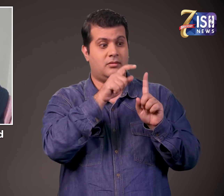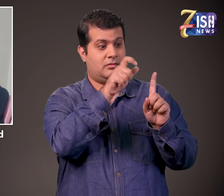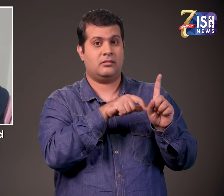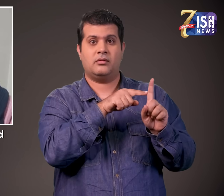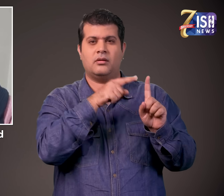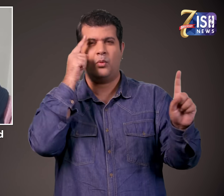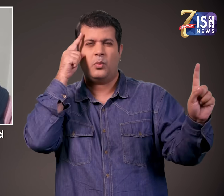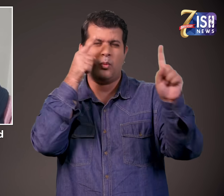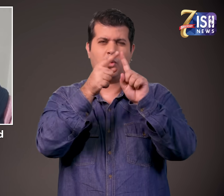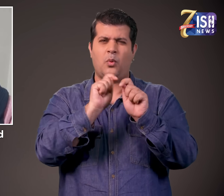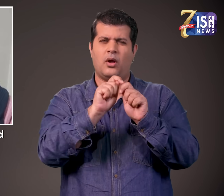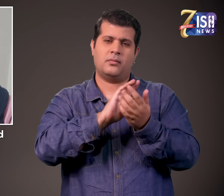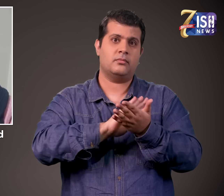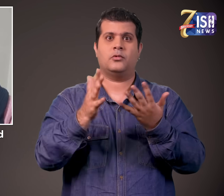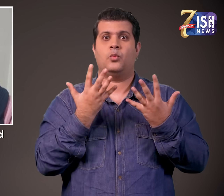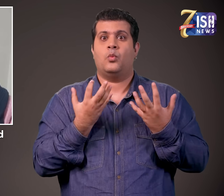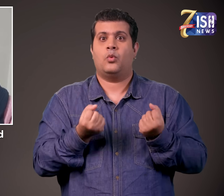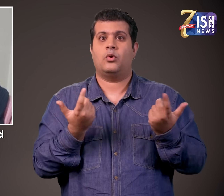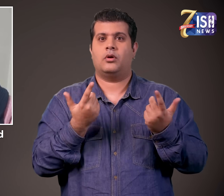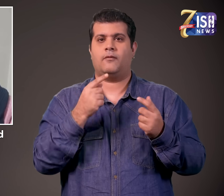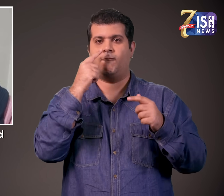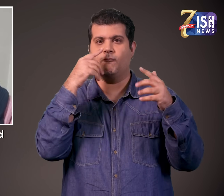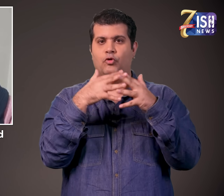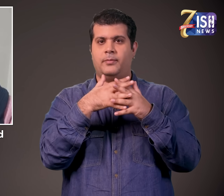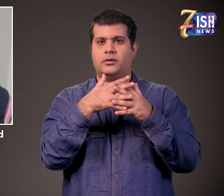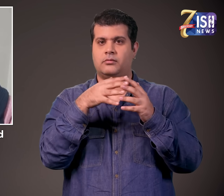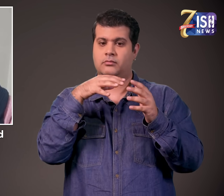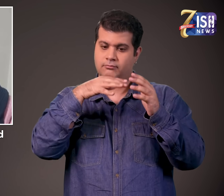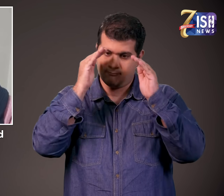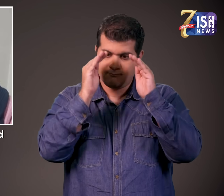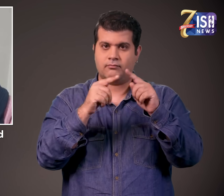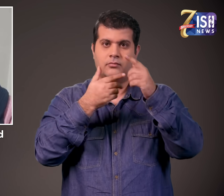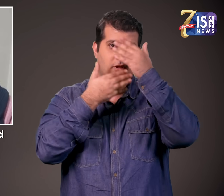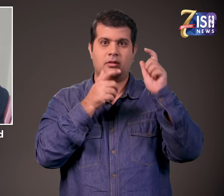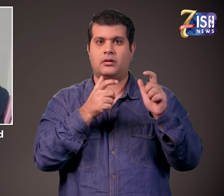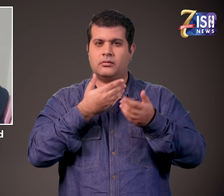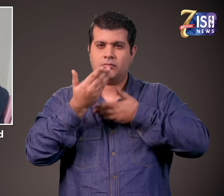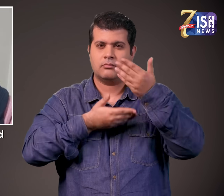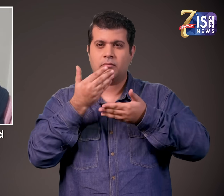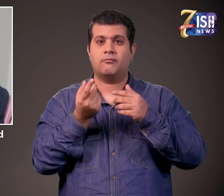She was also tasked with establishing the women's wing